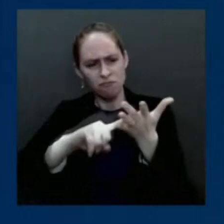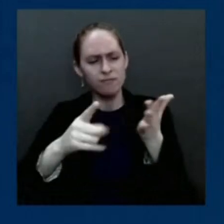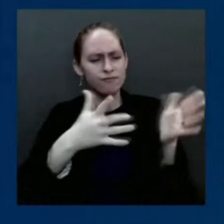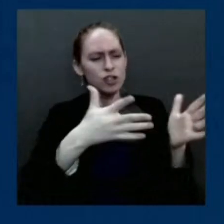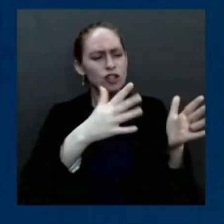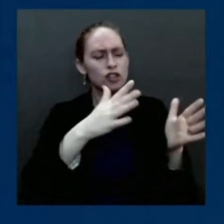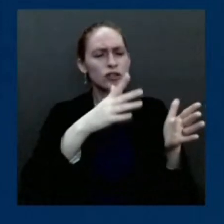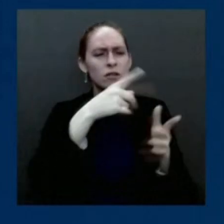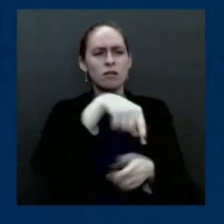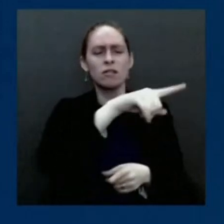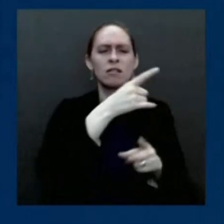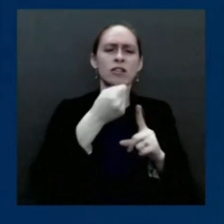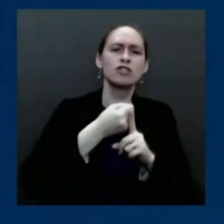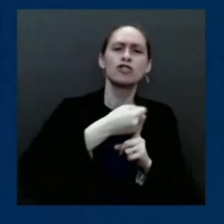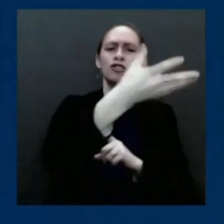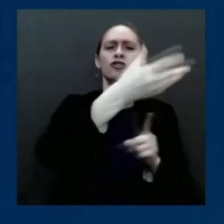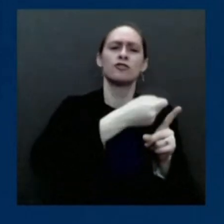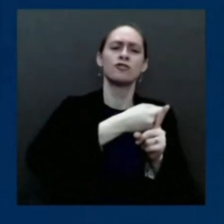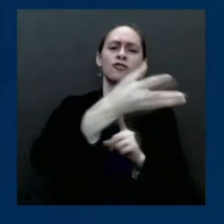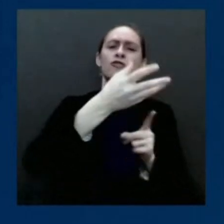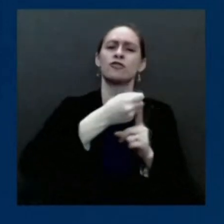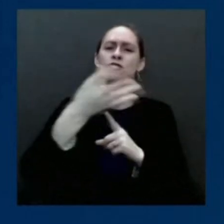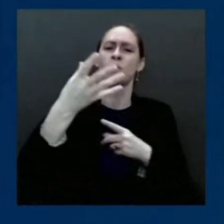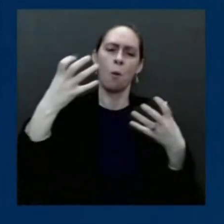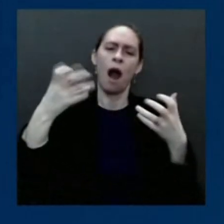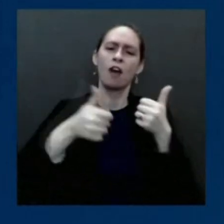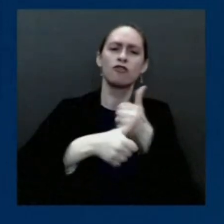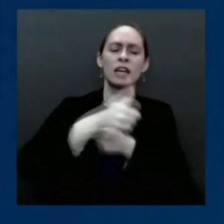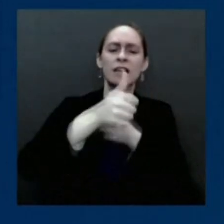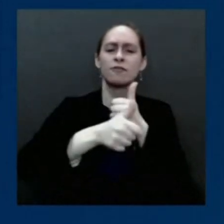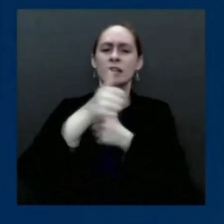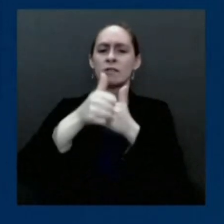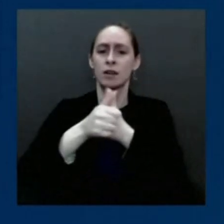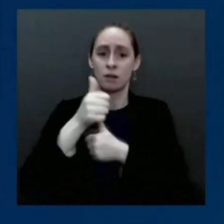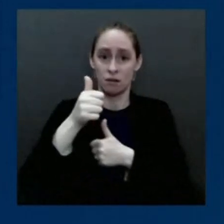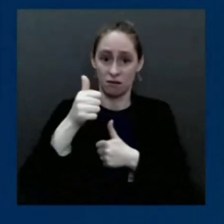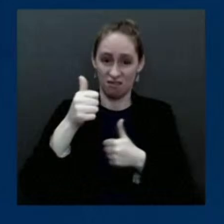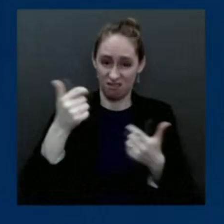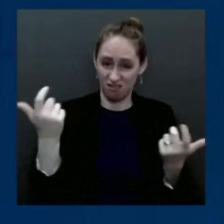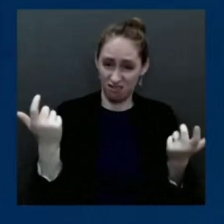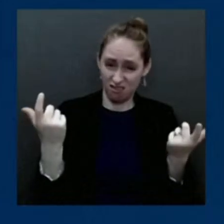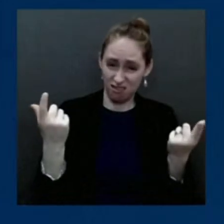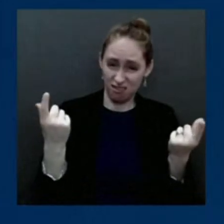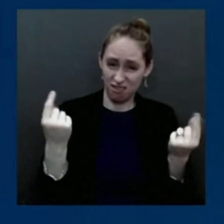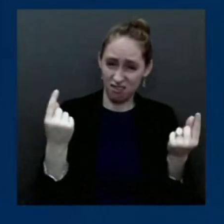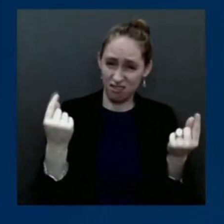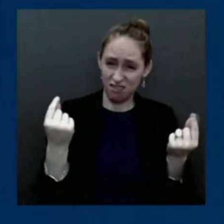INDIVIDUALS NOR HAVE WE HEARD ANYTHING ABOUT THE DEPARTMENT